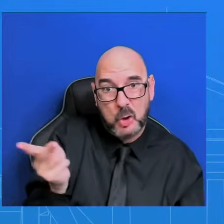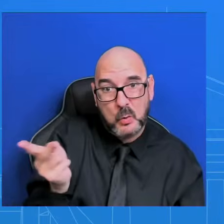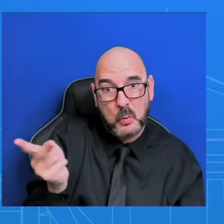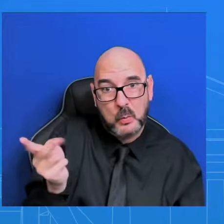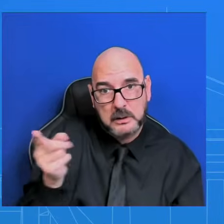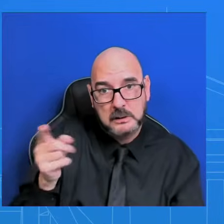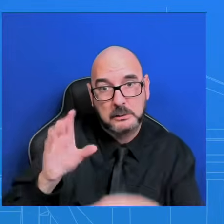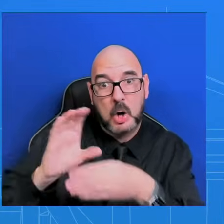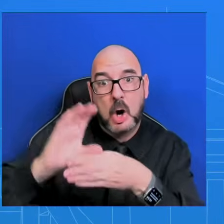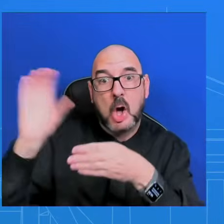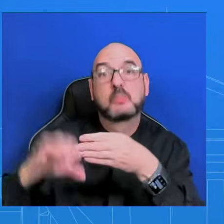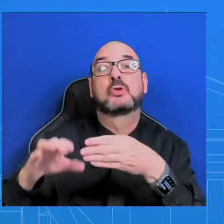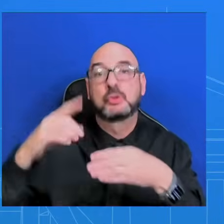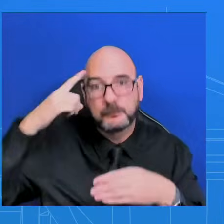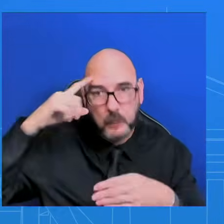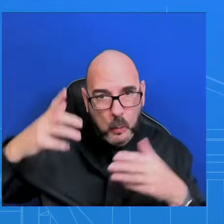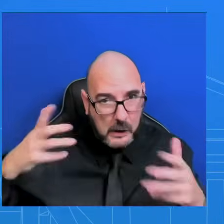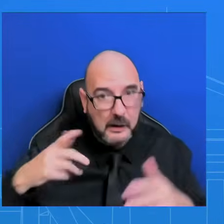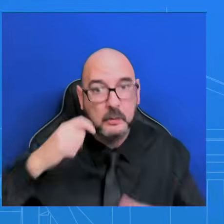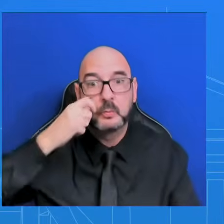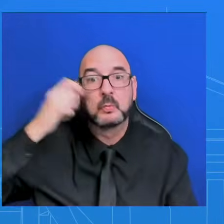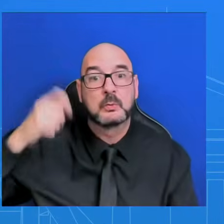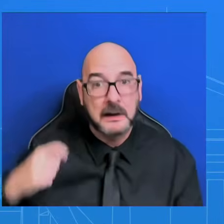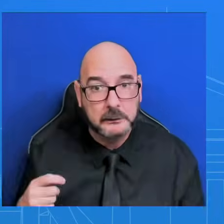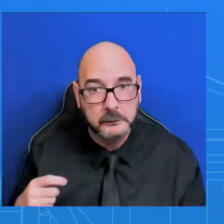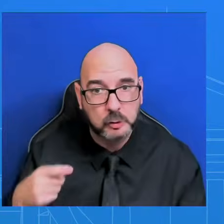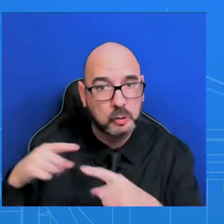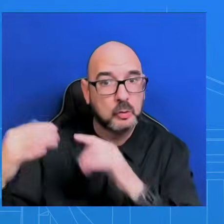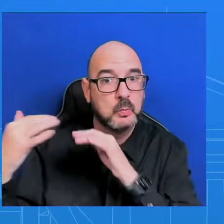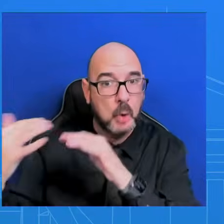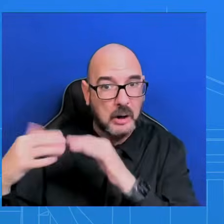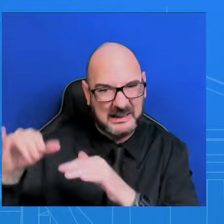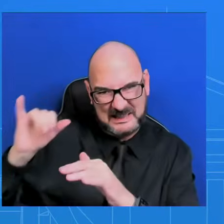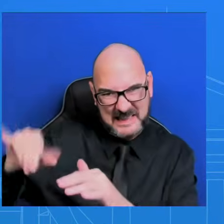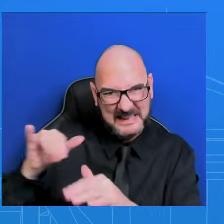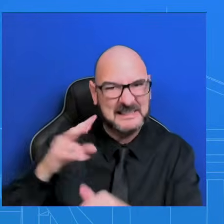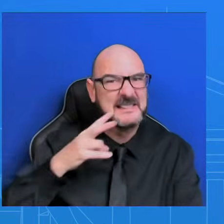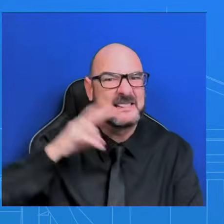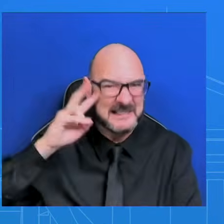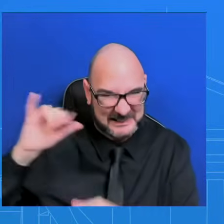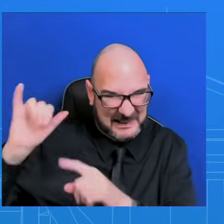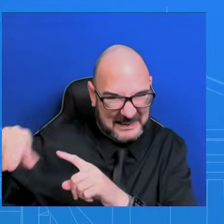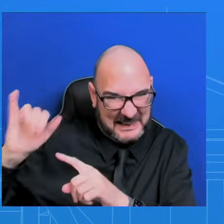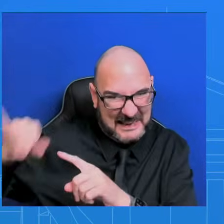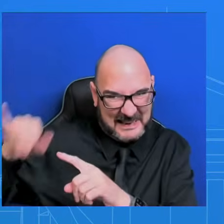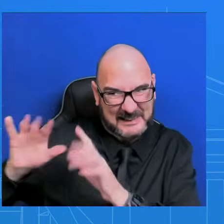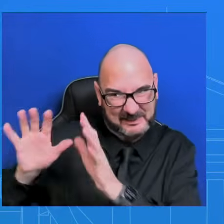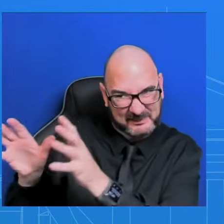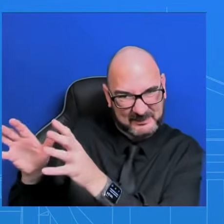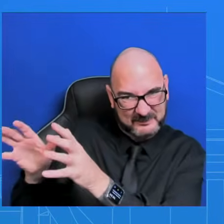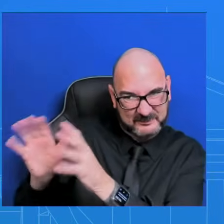And so, that is what the conversation was about. Obviously, and as you all heard from some of these congressional leaders,